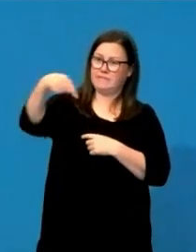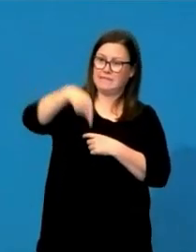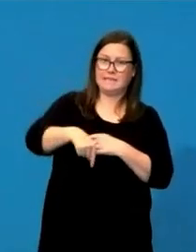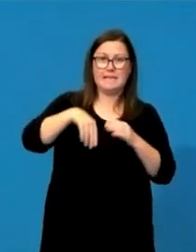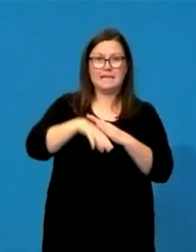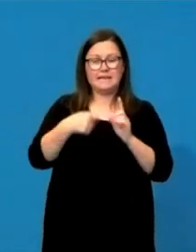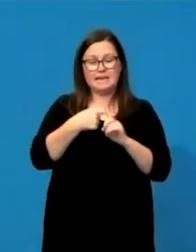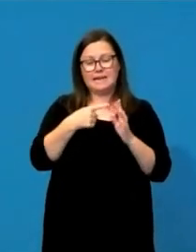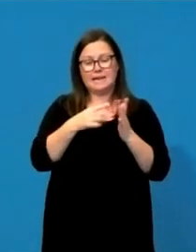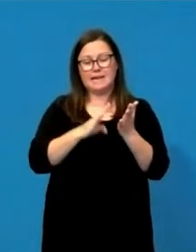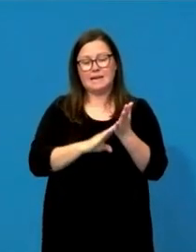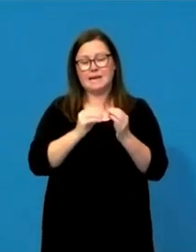they are there for help.